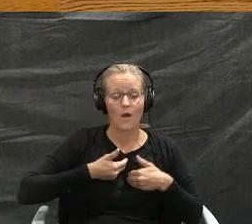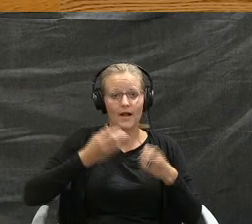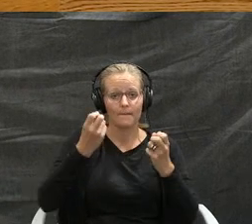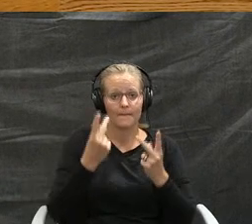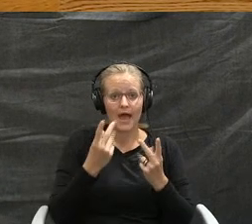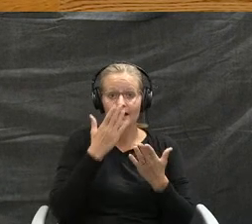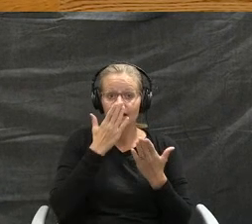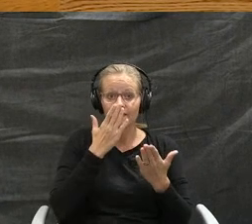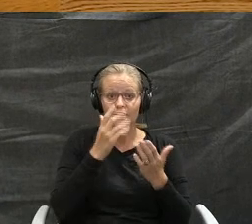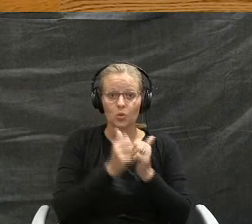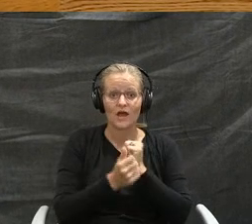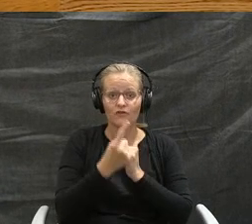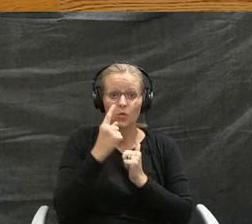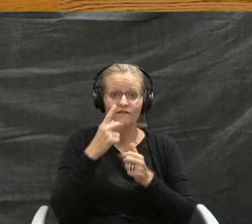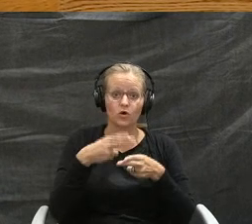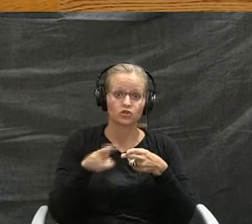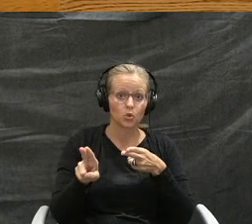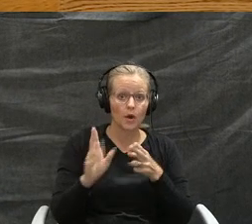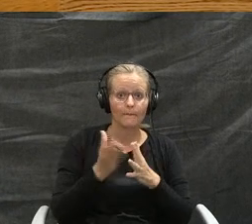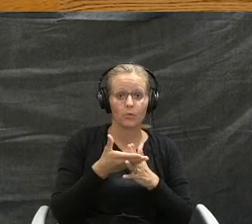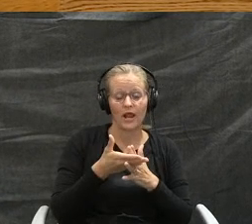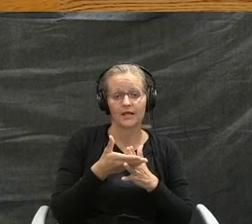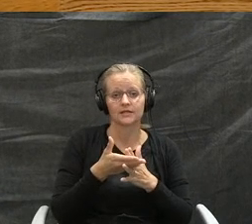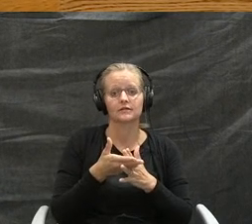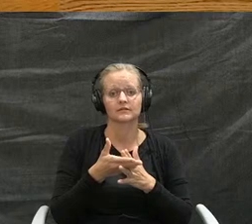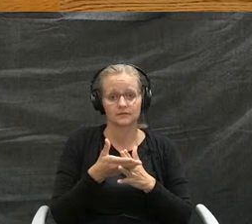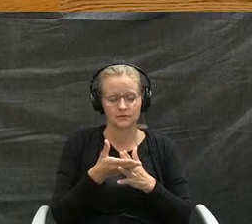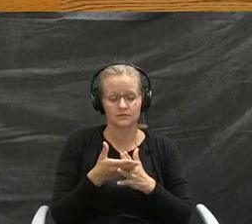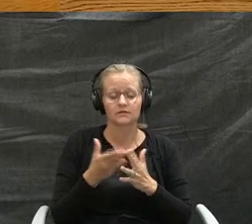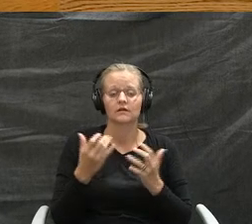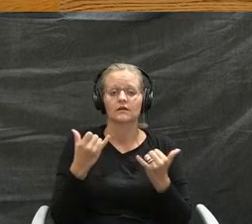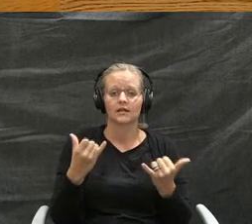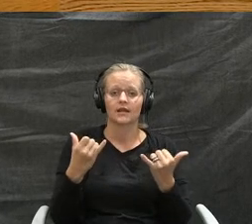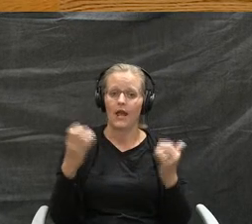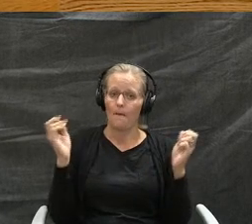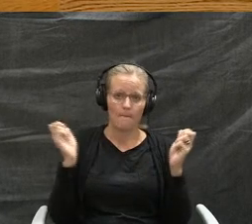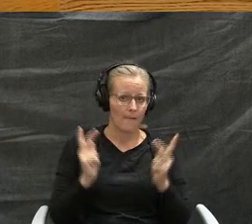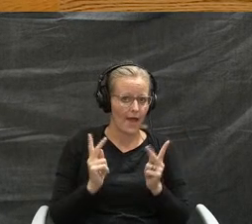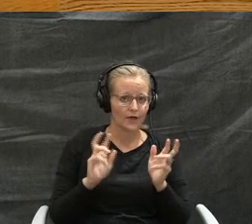We are back and we're going to move to our next agenda item